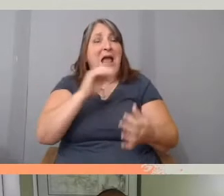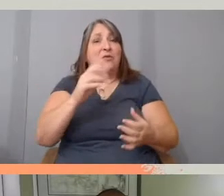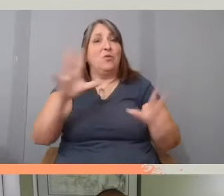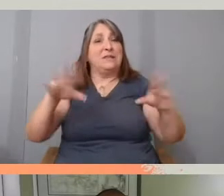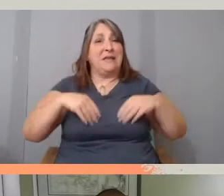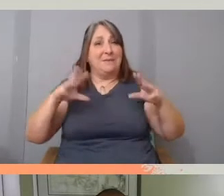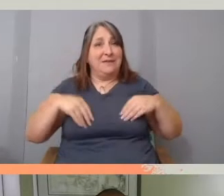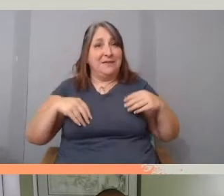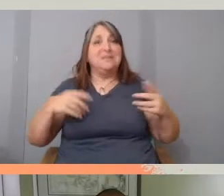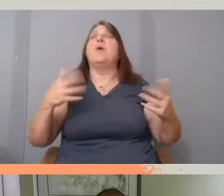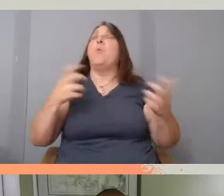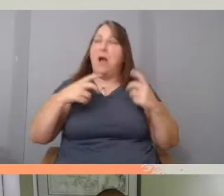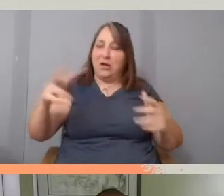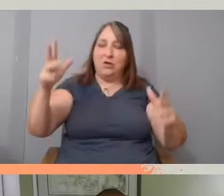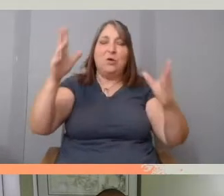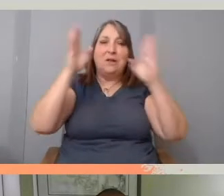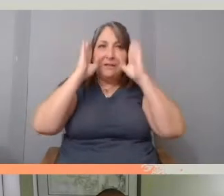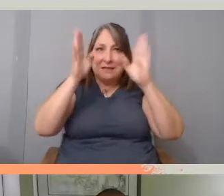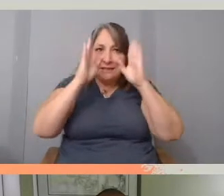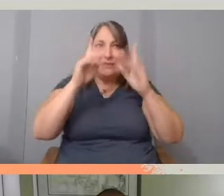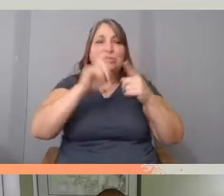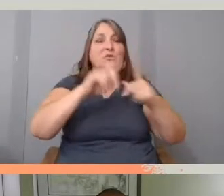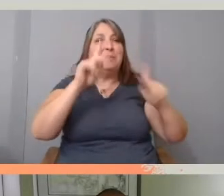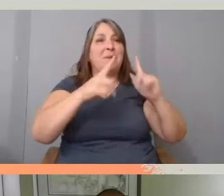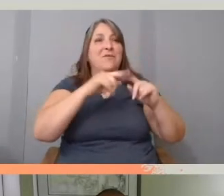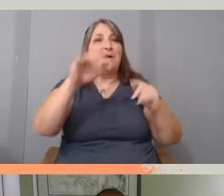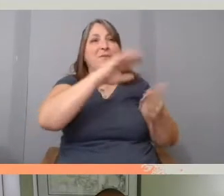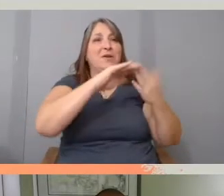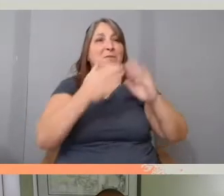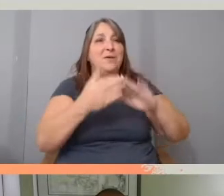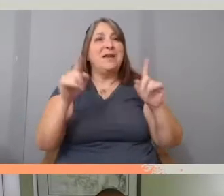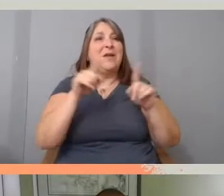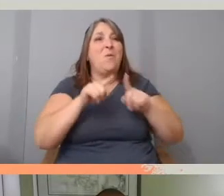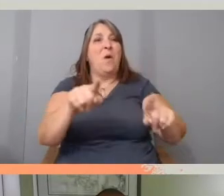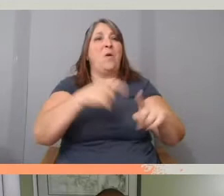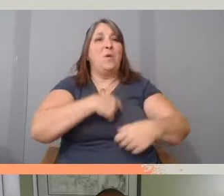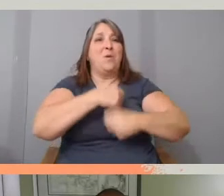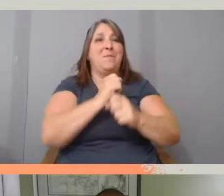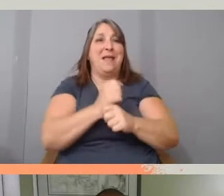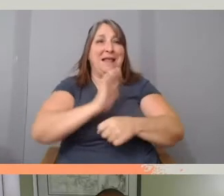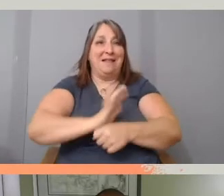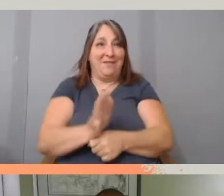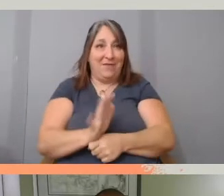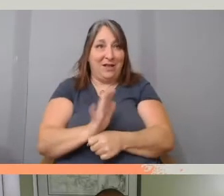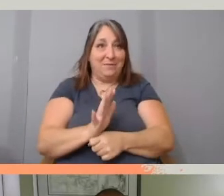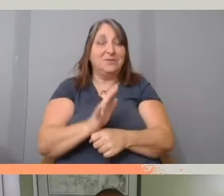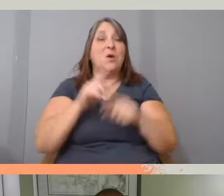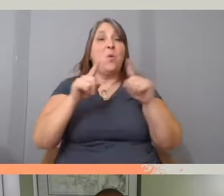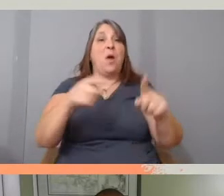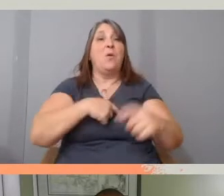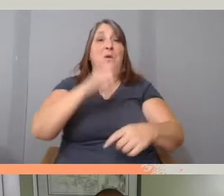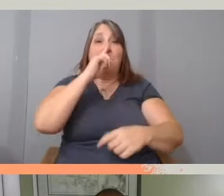Like, we really did want to listen to people from the community as we're making the film. So while we were making it, we had, I think,